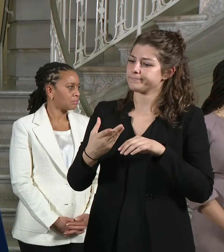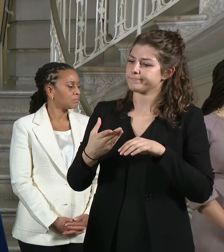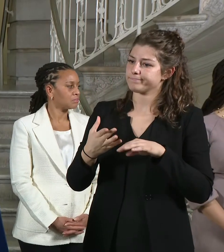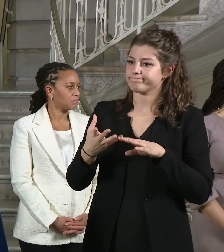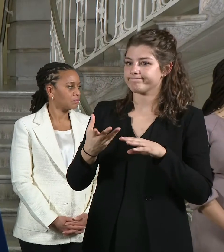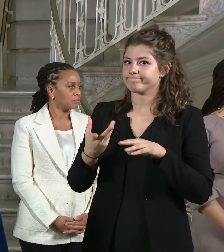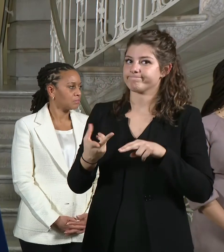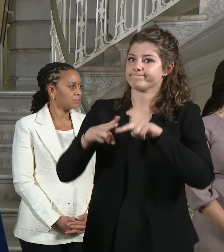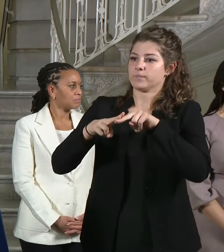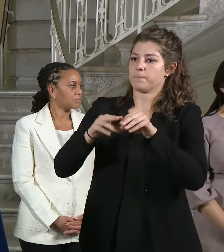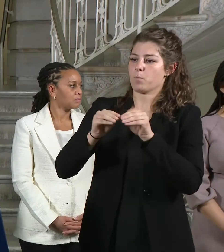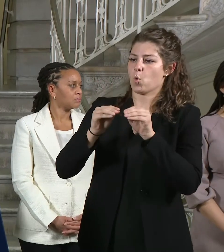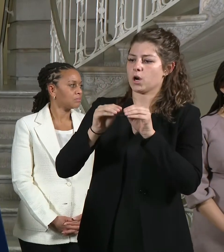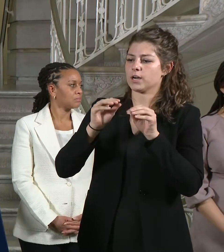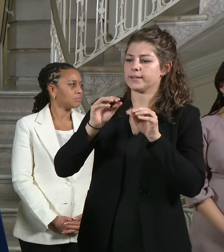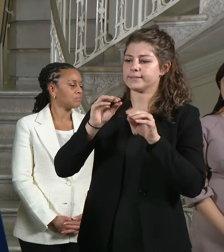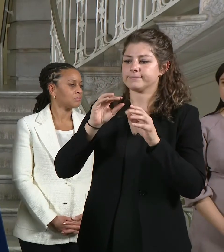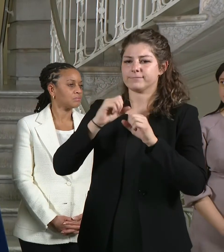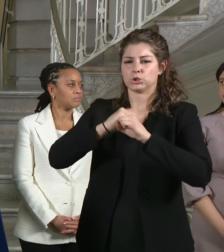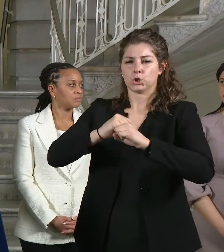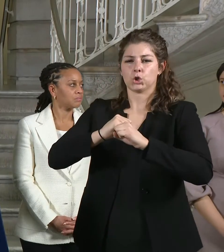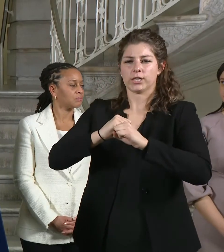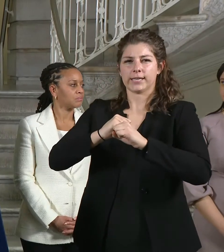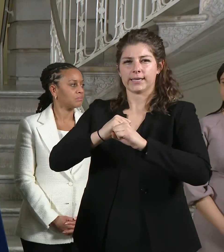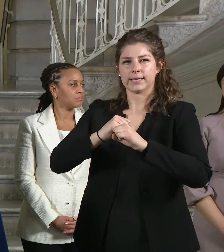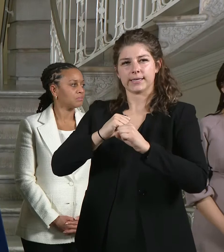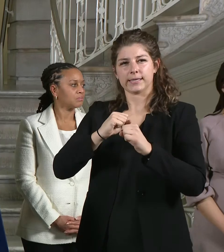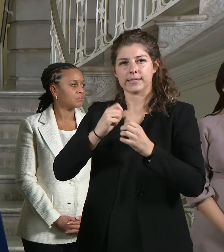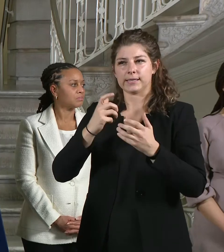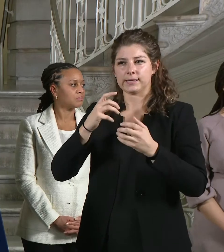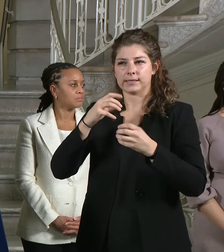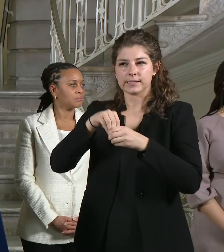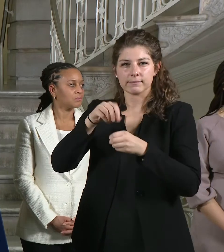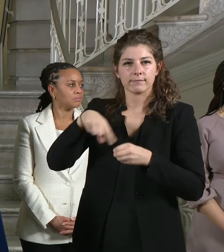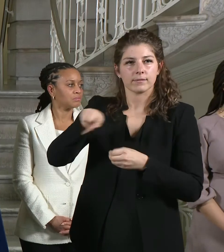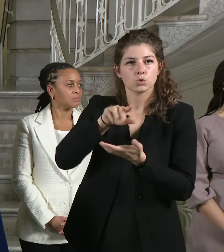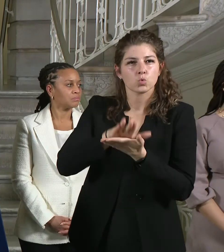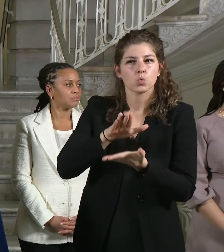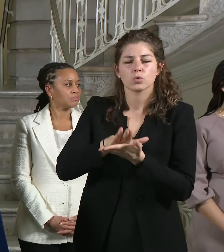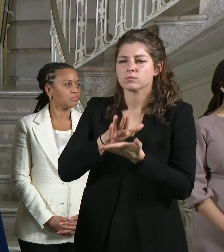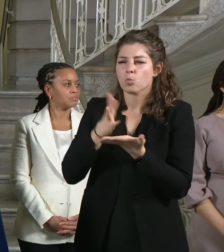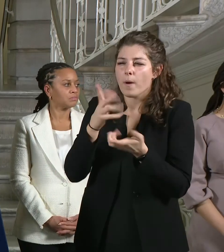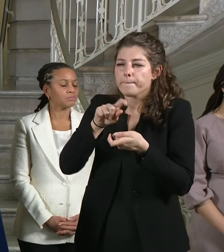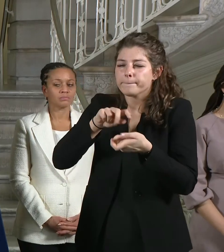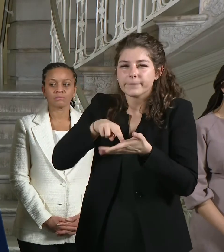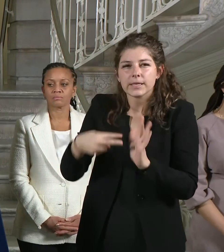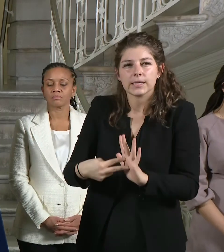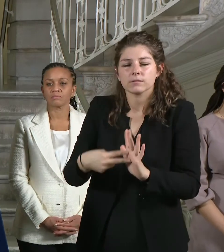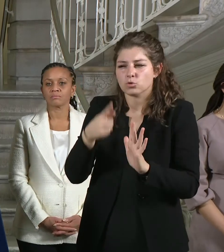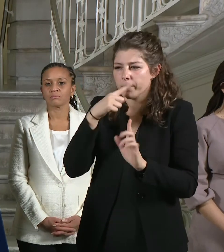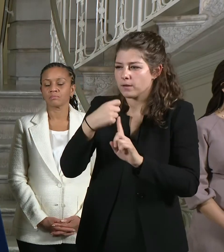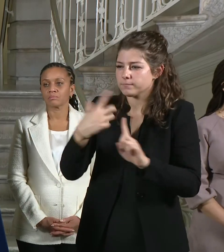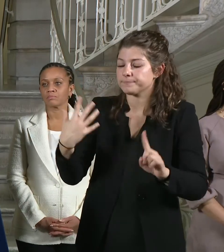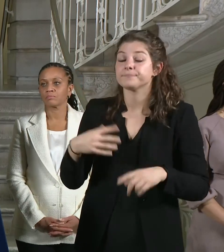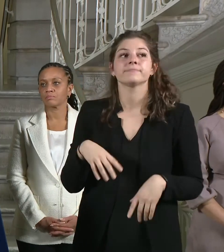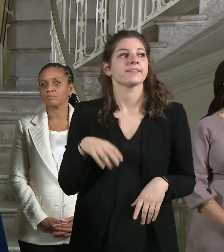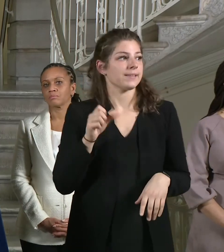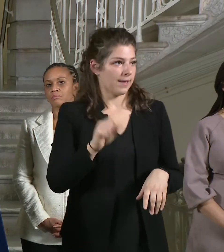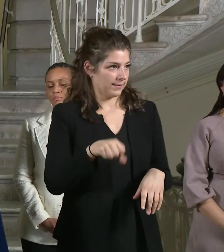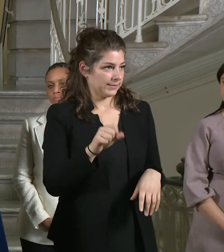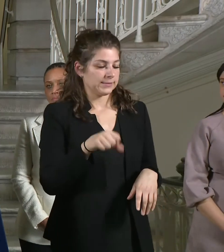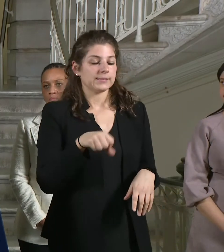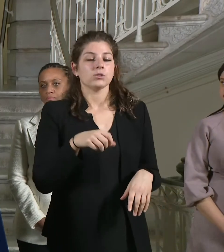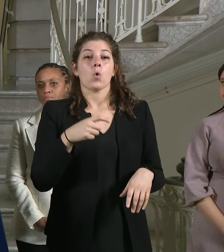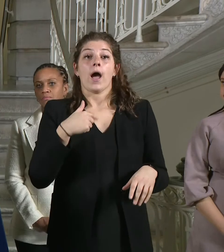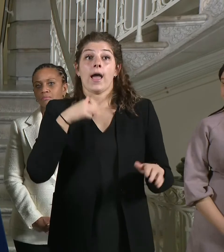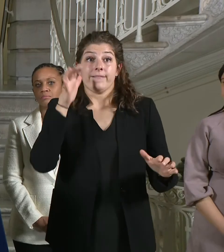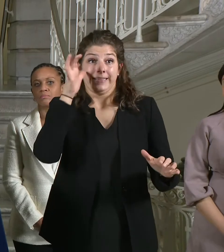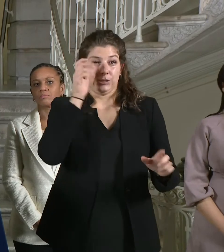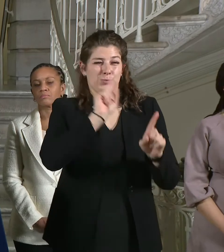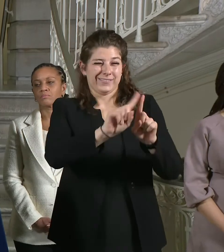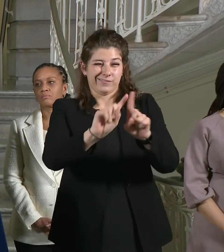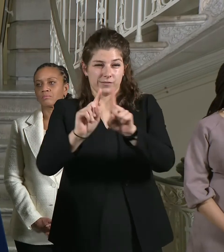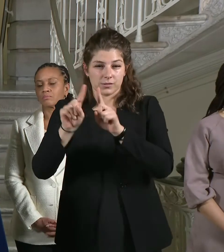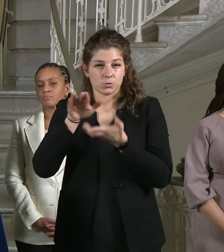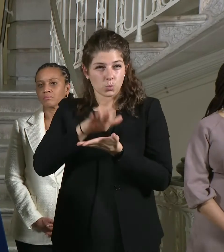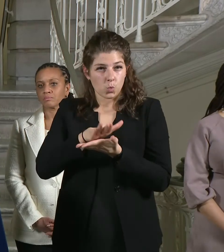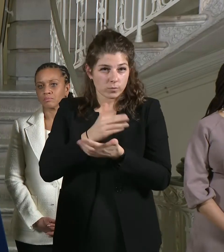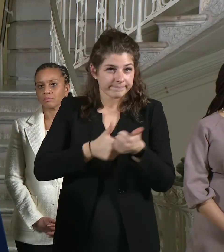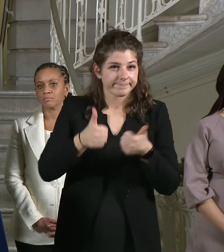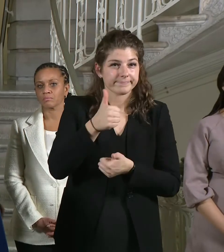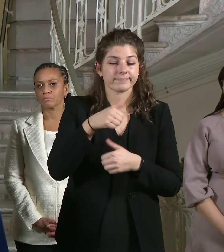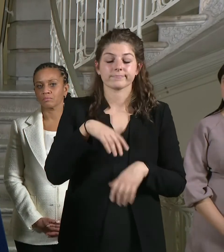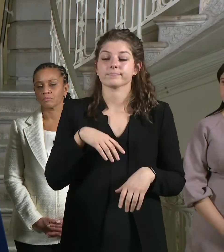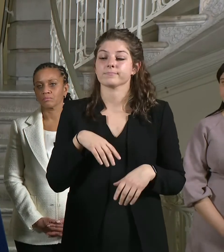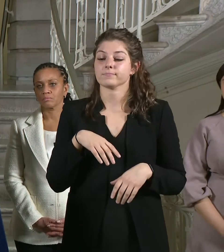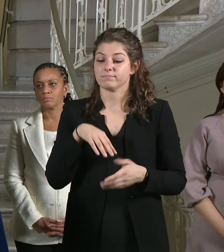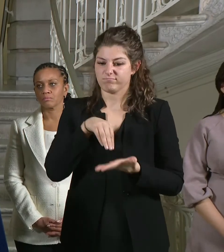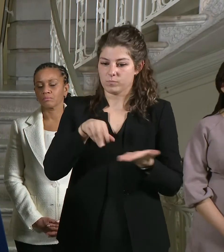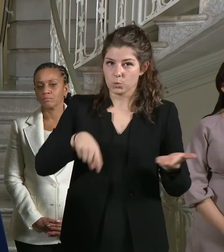CONTRACTS FOR